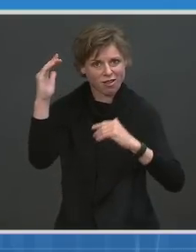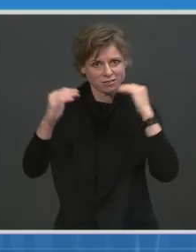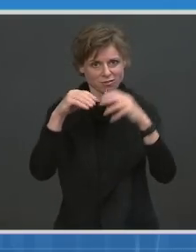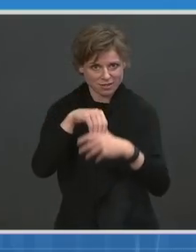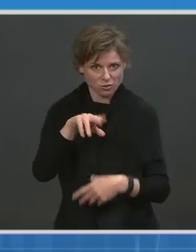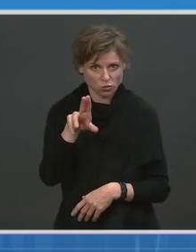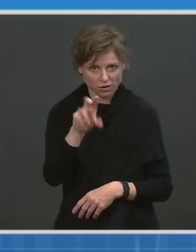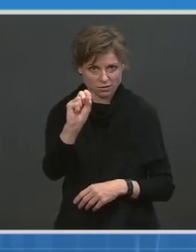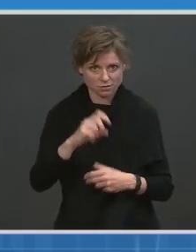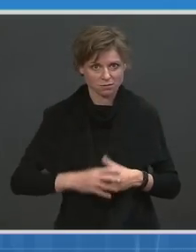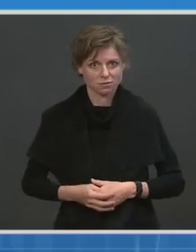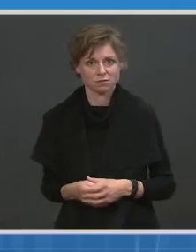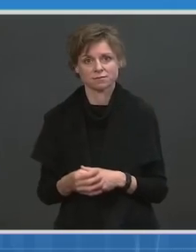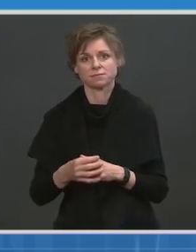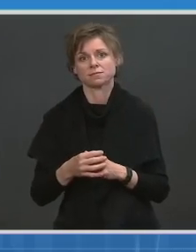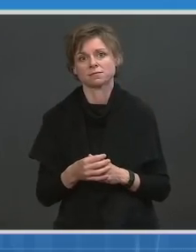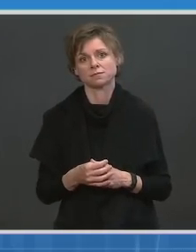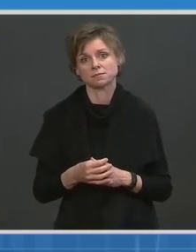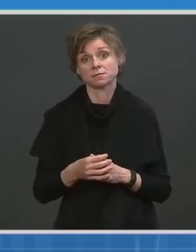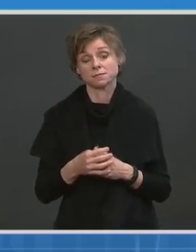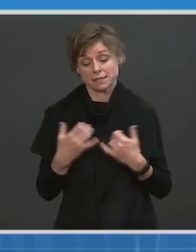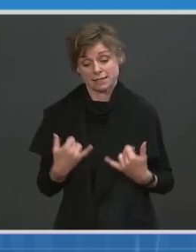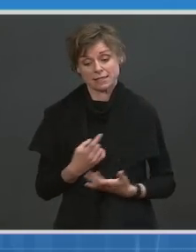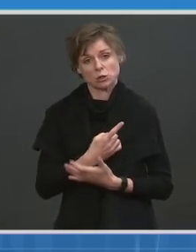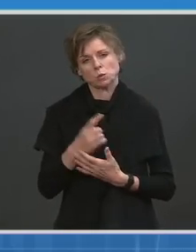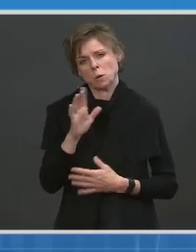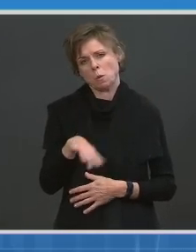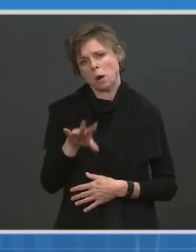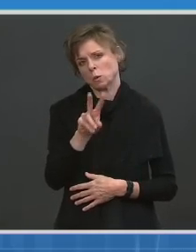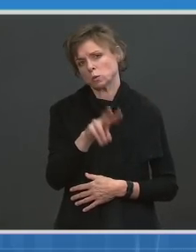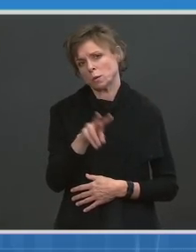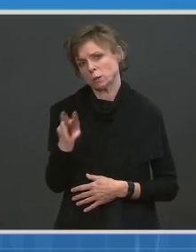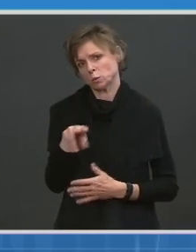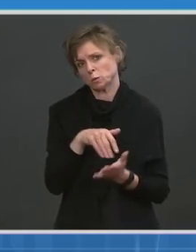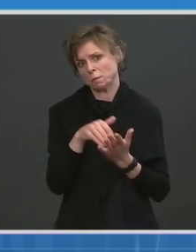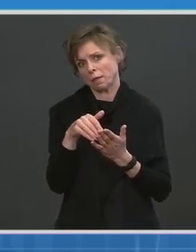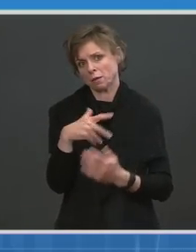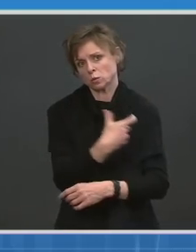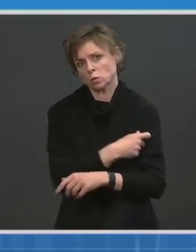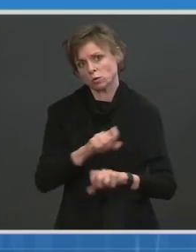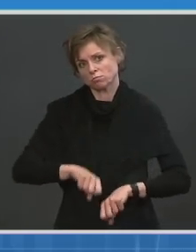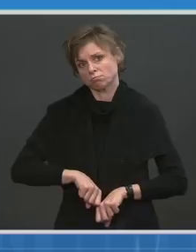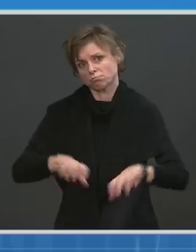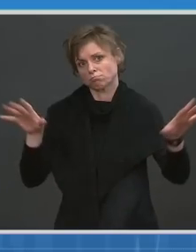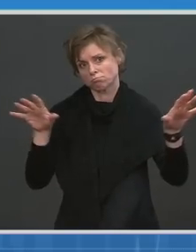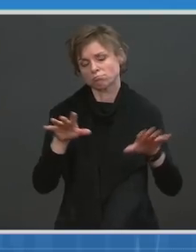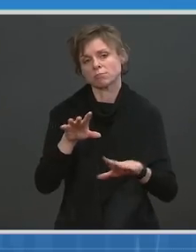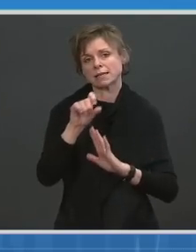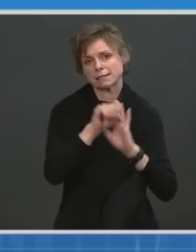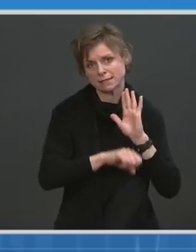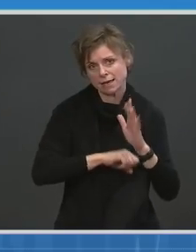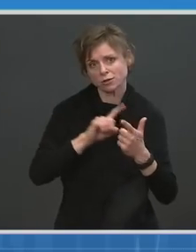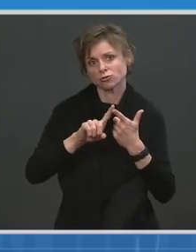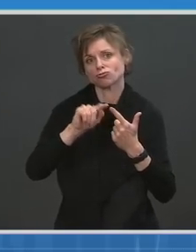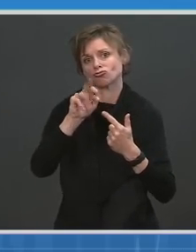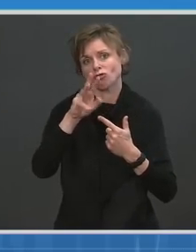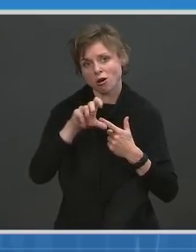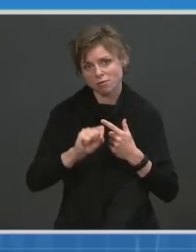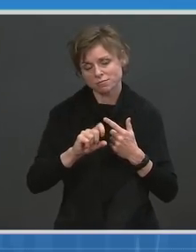This week, about 22 million doses went out to states, Tribes, and territories, and through the federal channels,